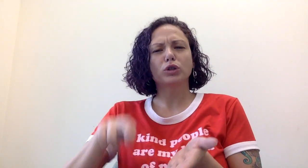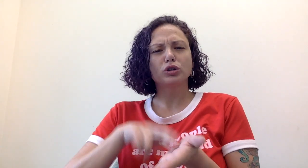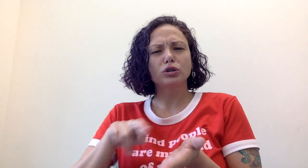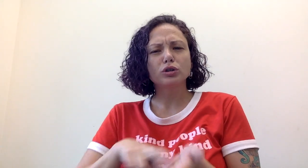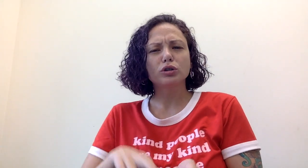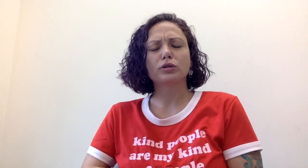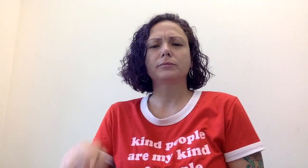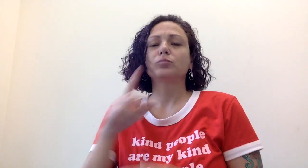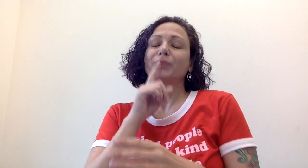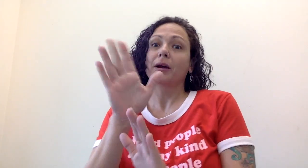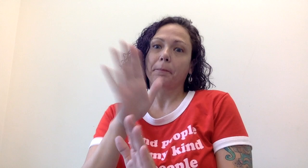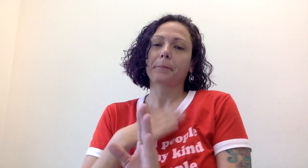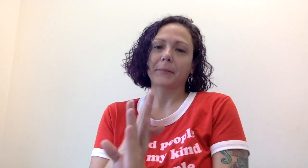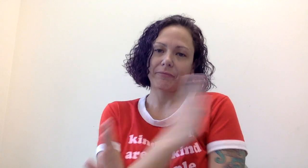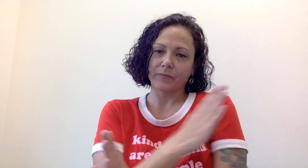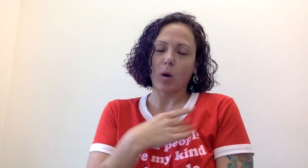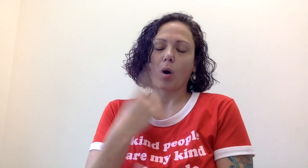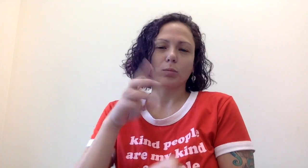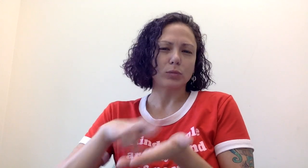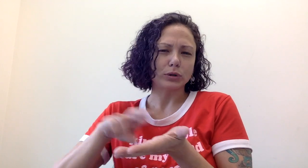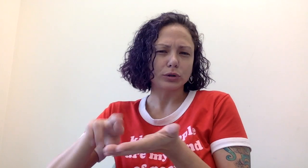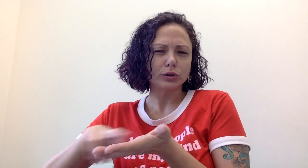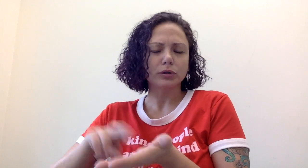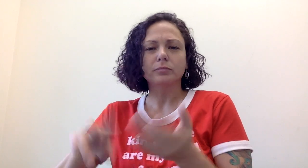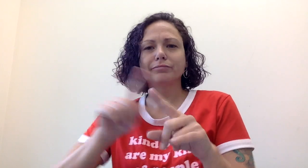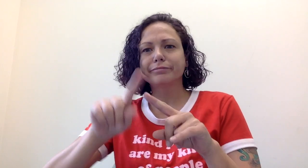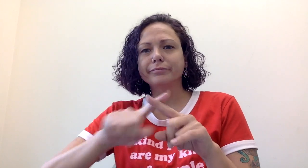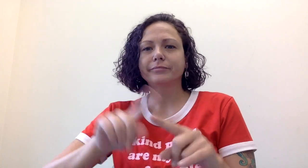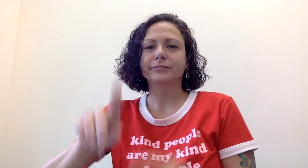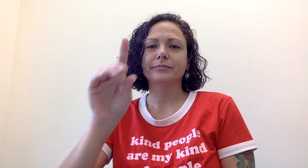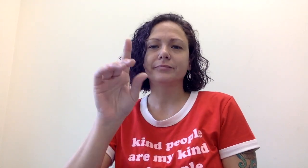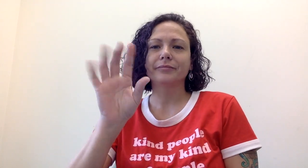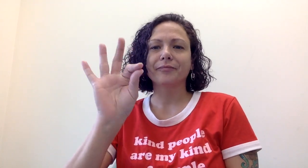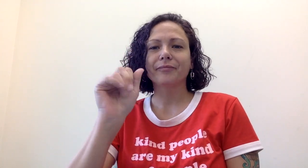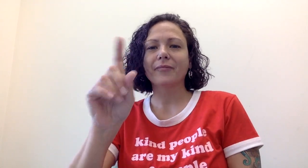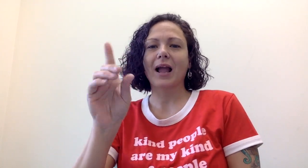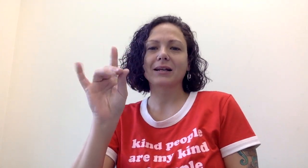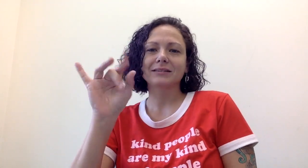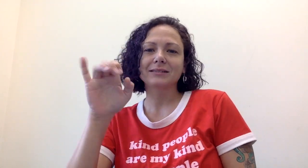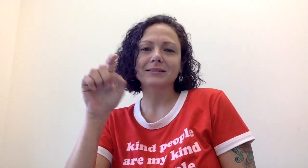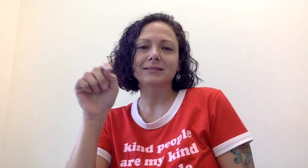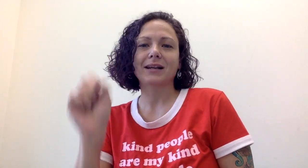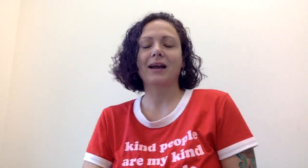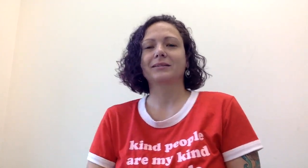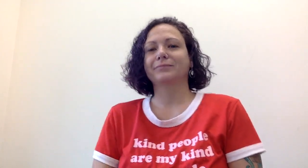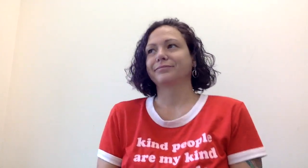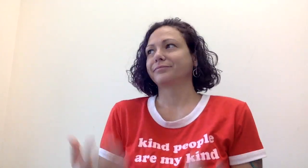That's when I started researching... wait, no I mean I started researching before that moment, I did a lot of research regarding diets, including fad diets